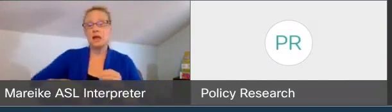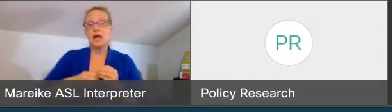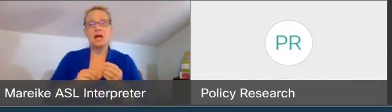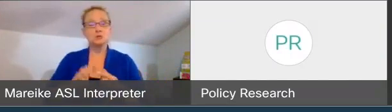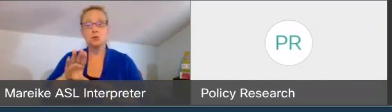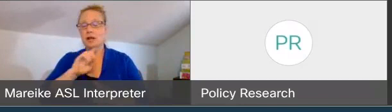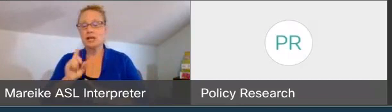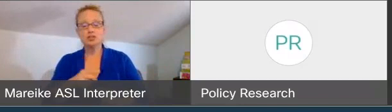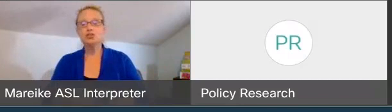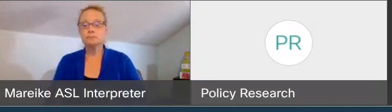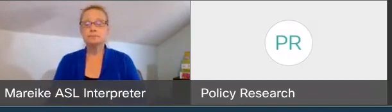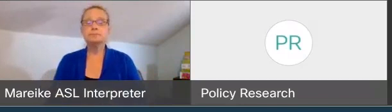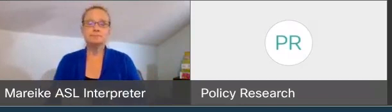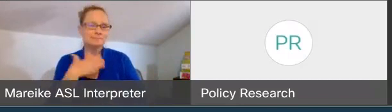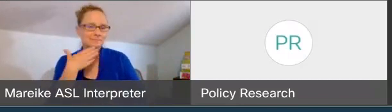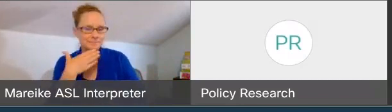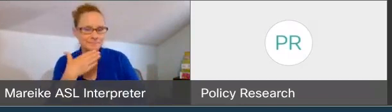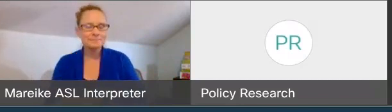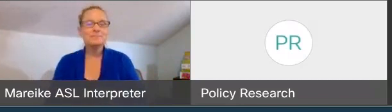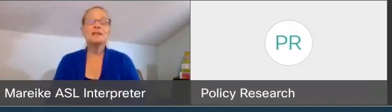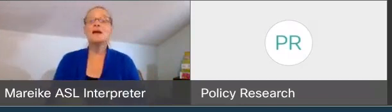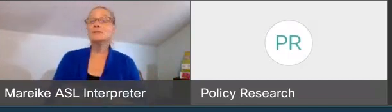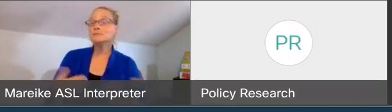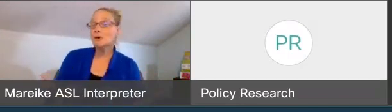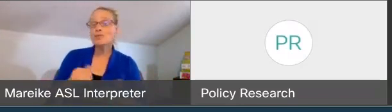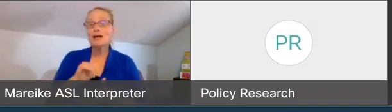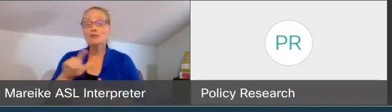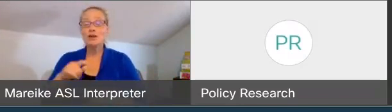[Michele] Okay, thank you. So that's all the time we have today,